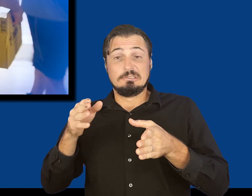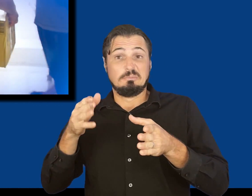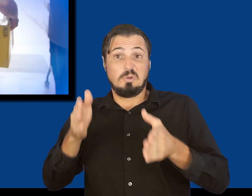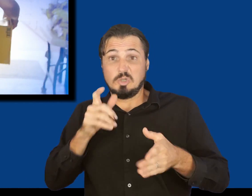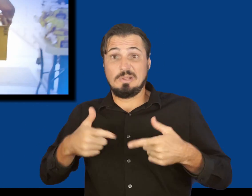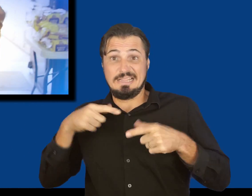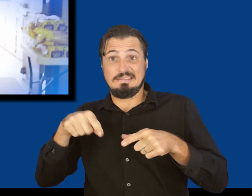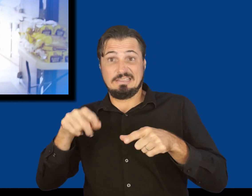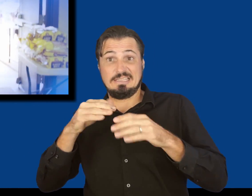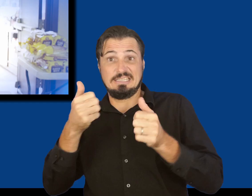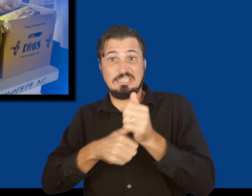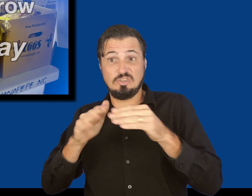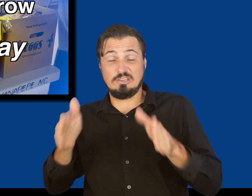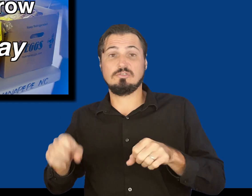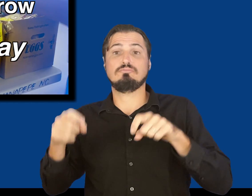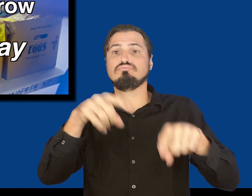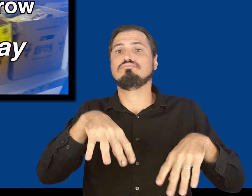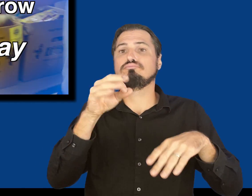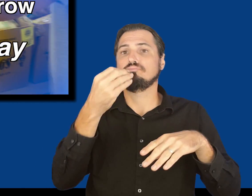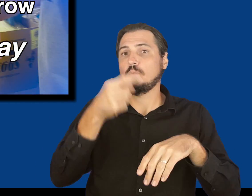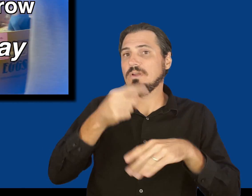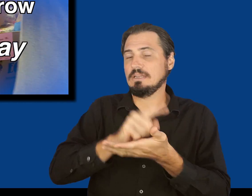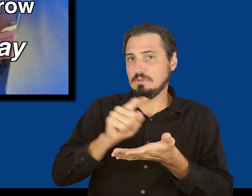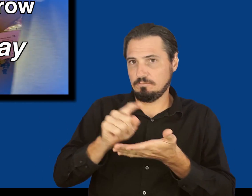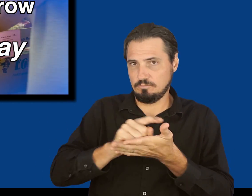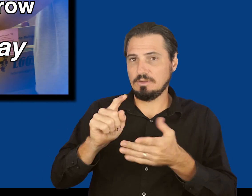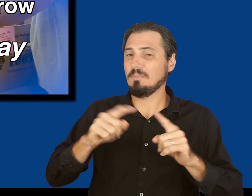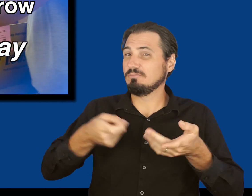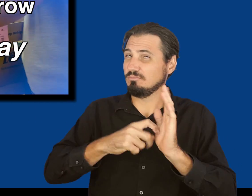but must pre-register food distribution will be closed tomorrow in